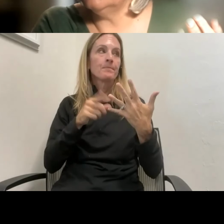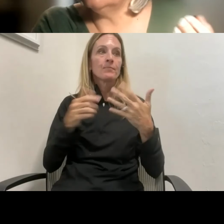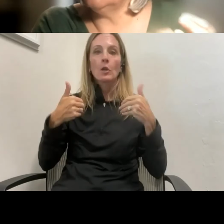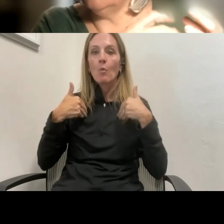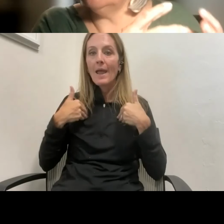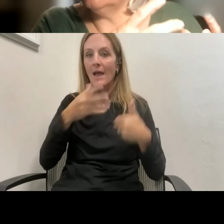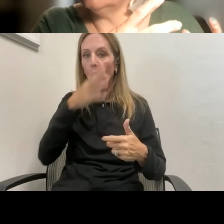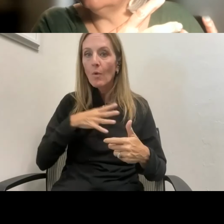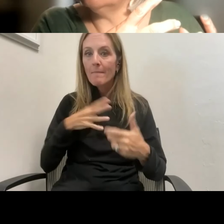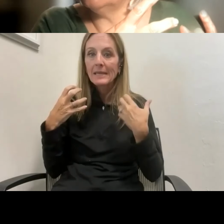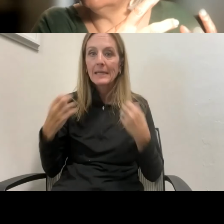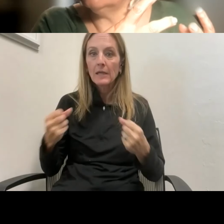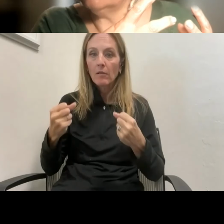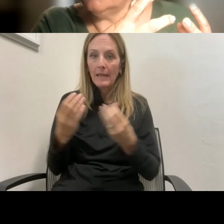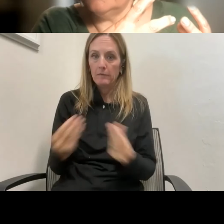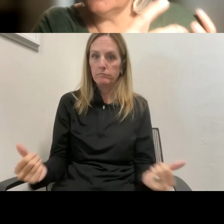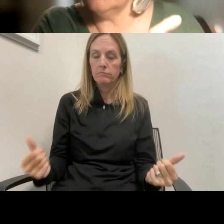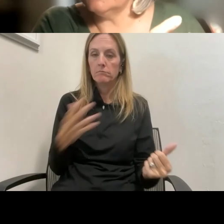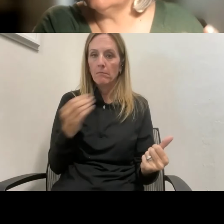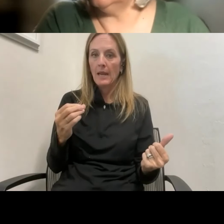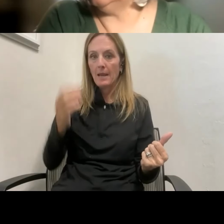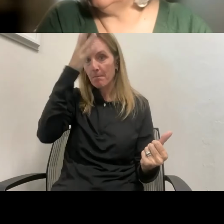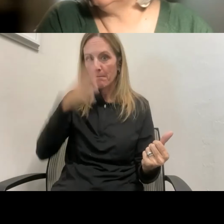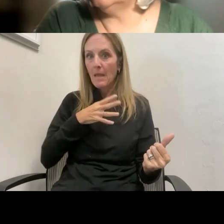so we offered these services in the last year,